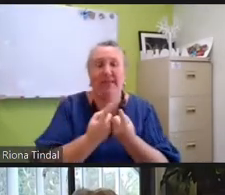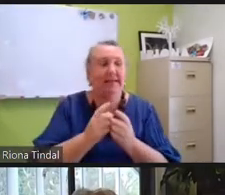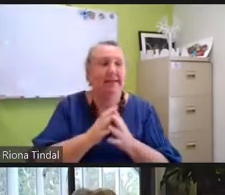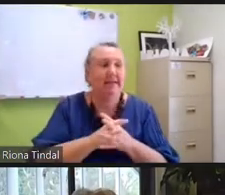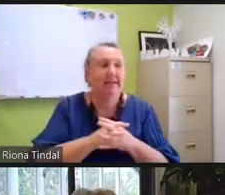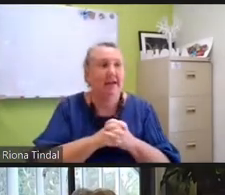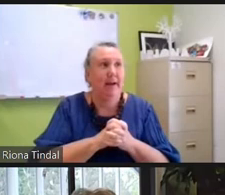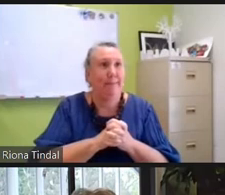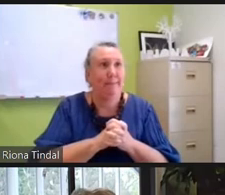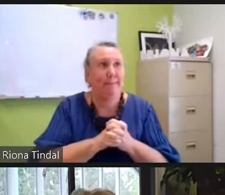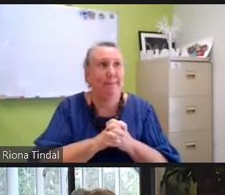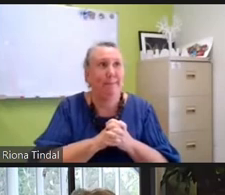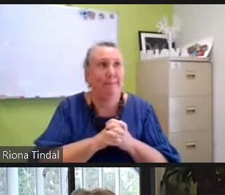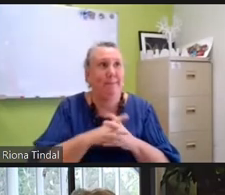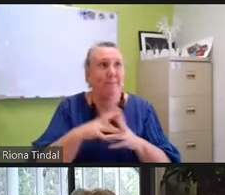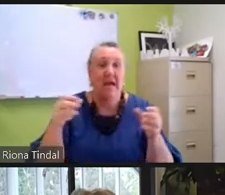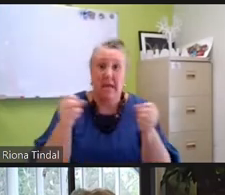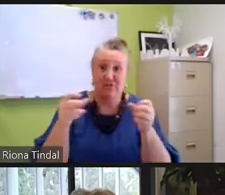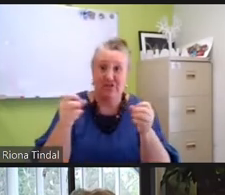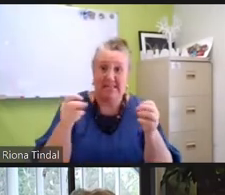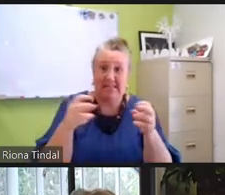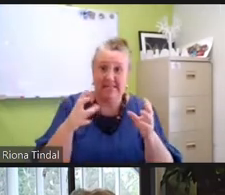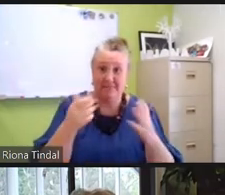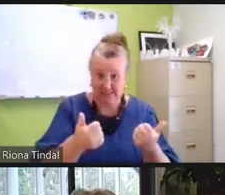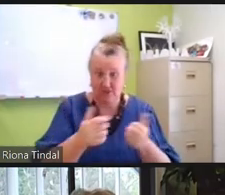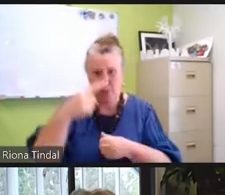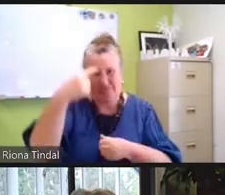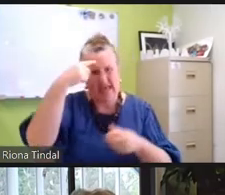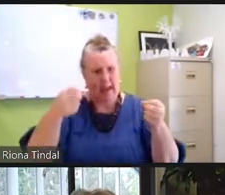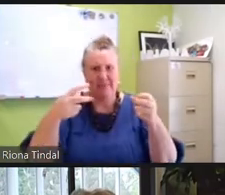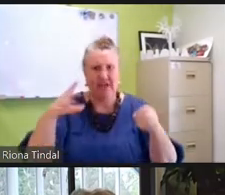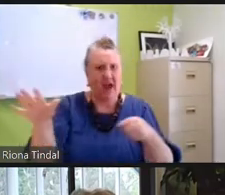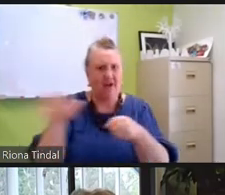Just to wrap up, I'll just finish with one more thing if I may. With captions, captions are great.